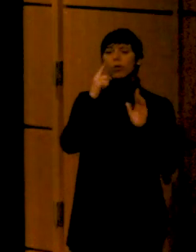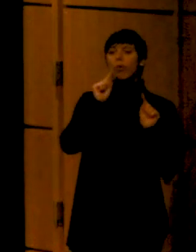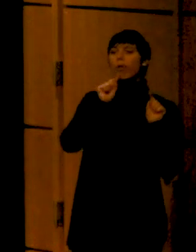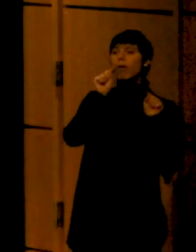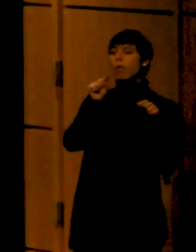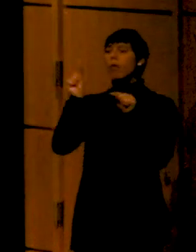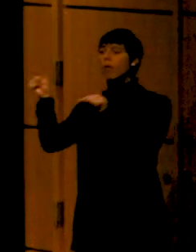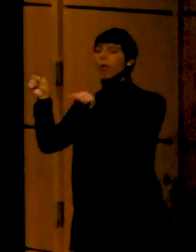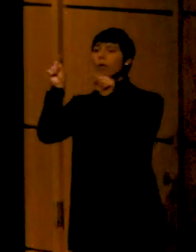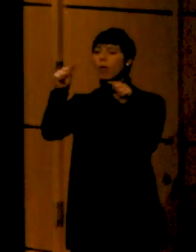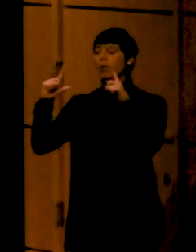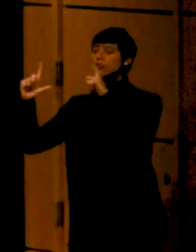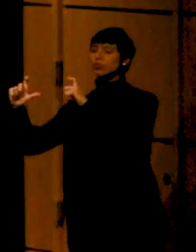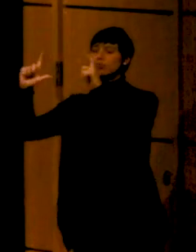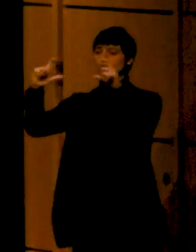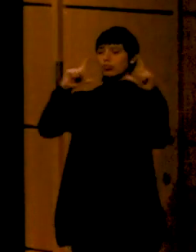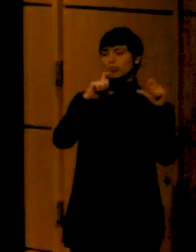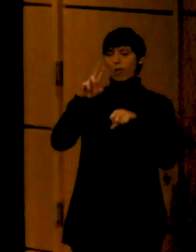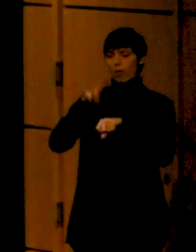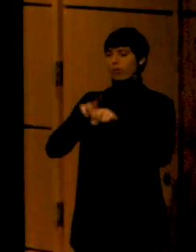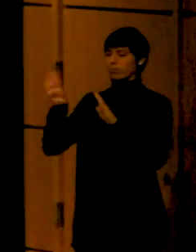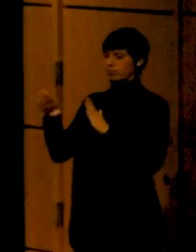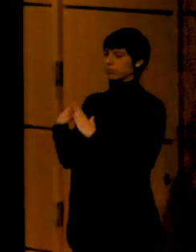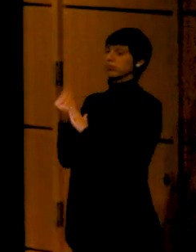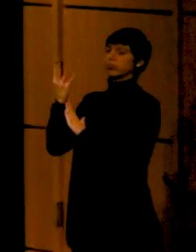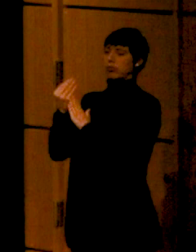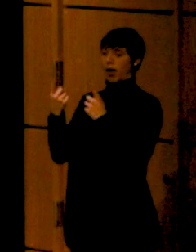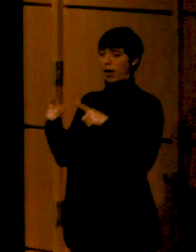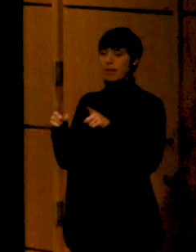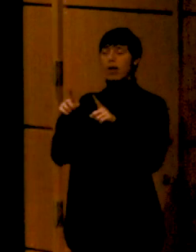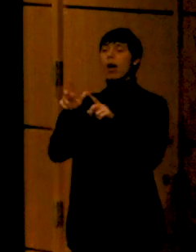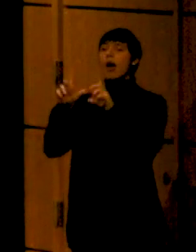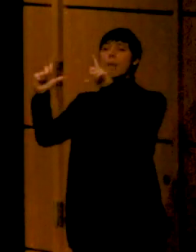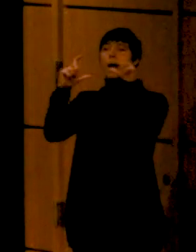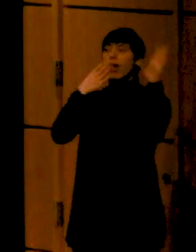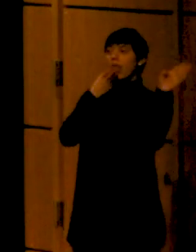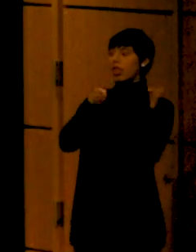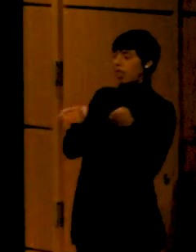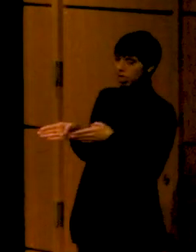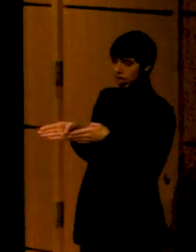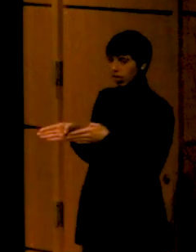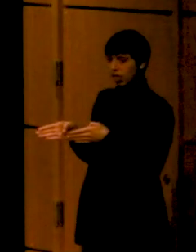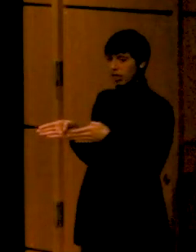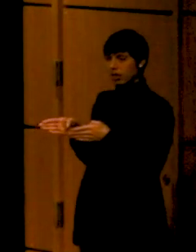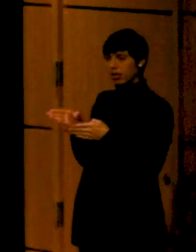and, of course, once the volcano erupted, he got sidetracked from all the other things that he had planned to do.